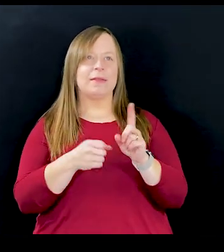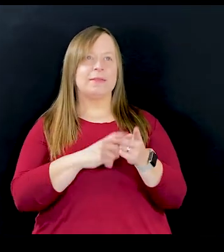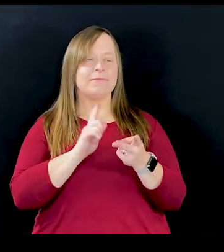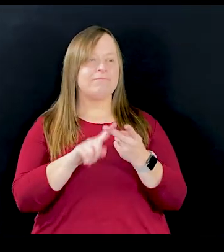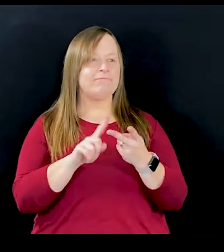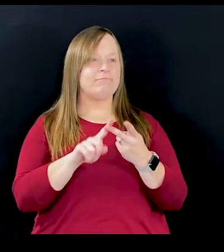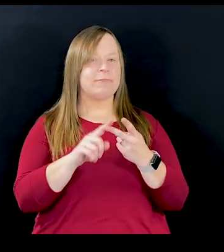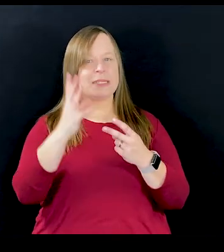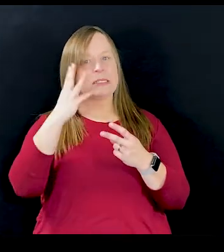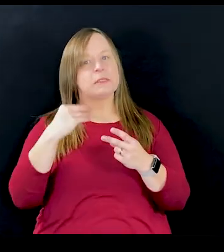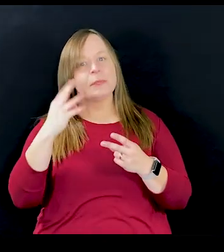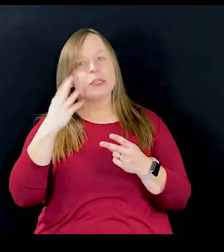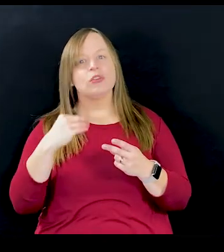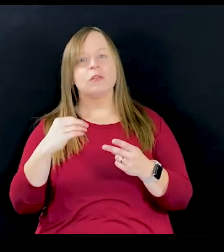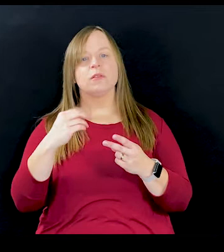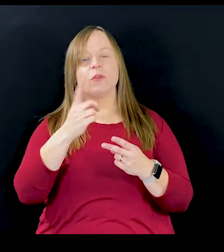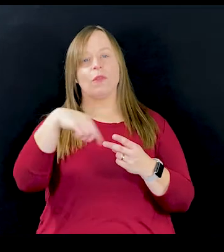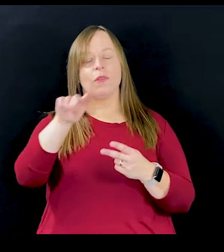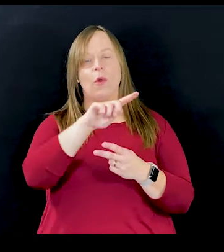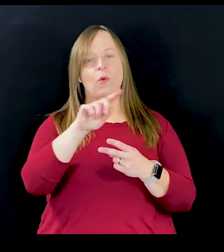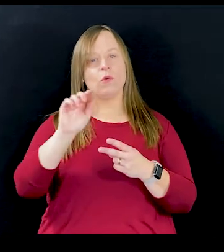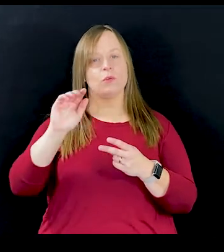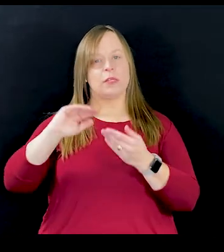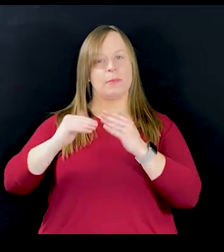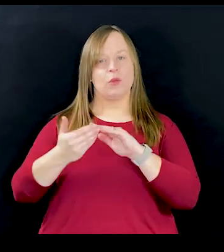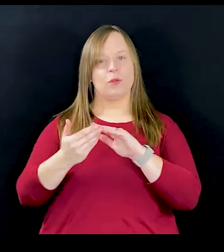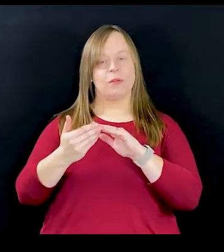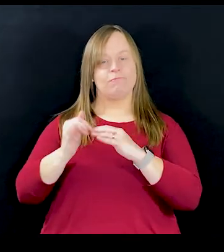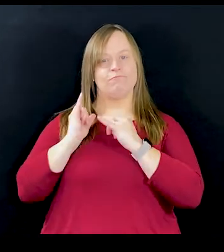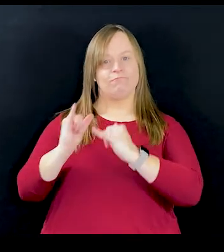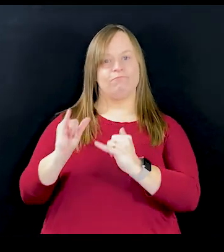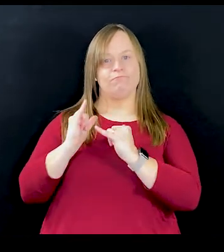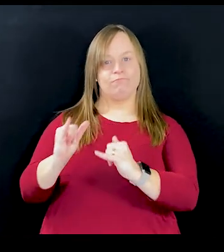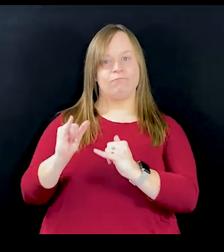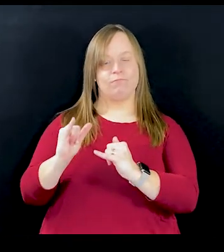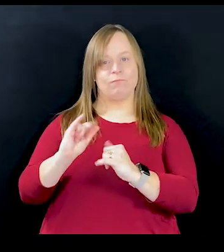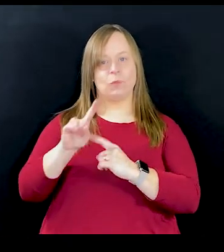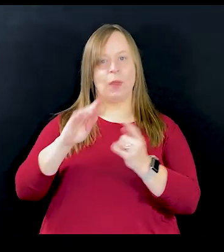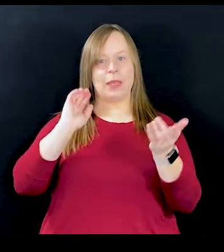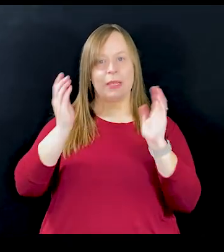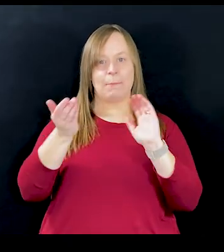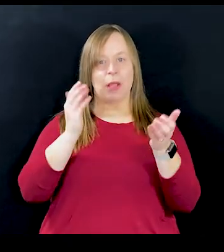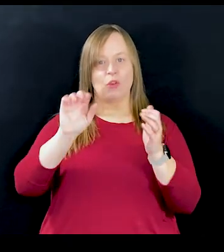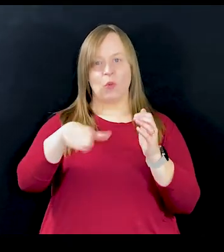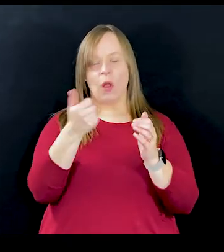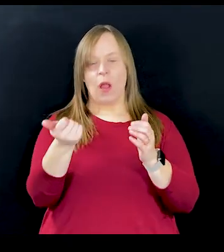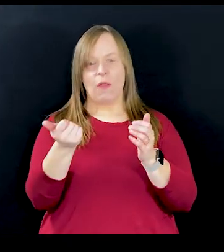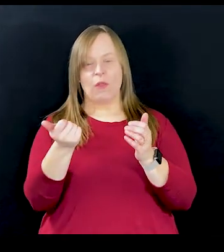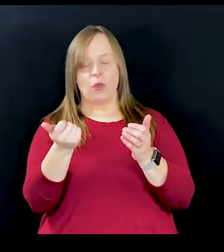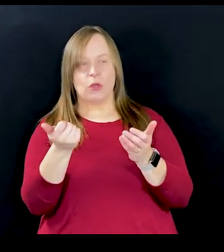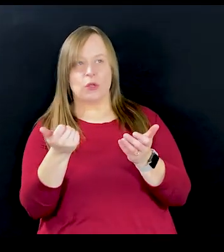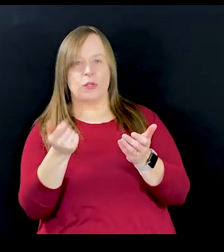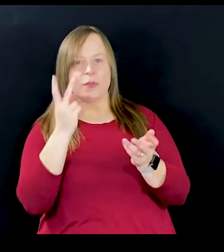of the experiences those in the community are experiencing when compared to others that we saw